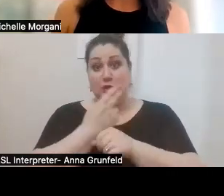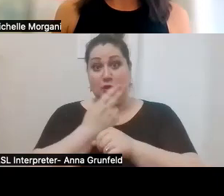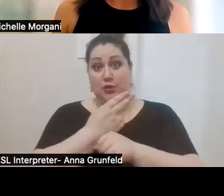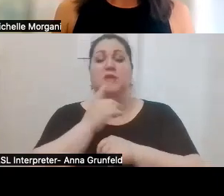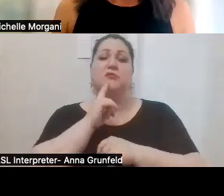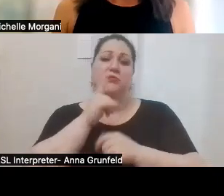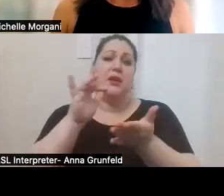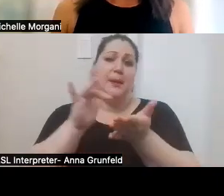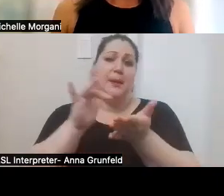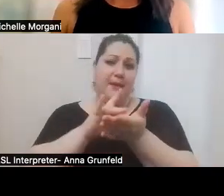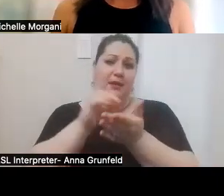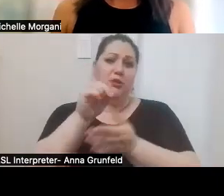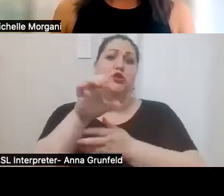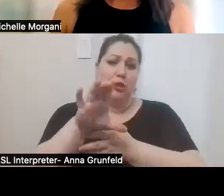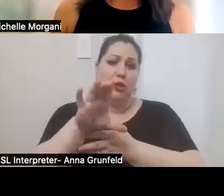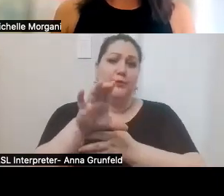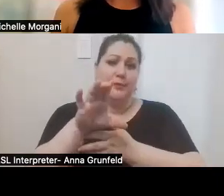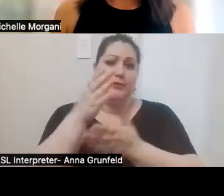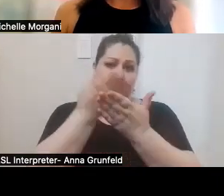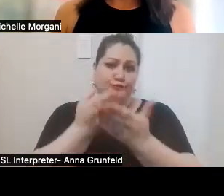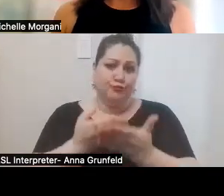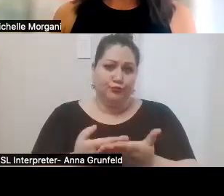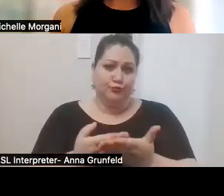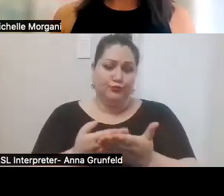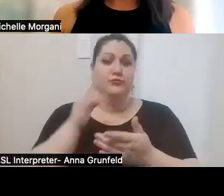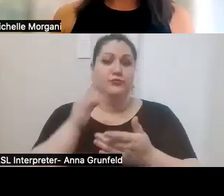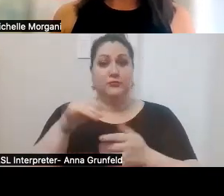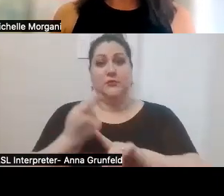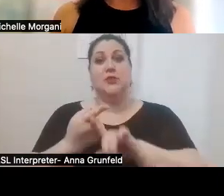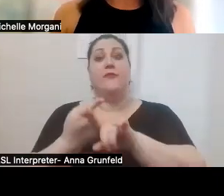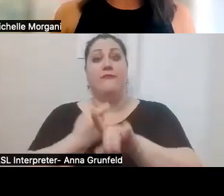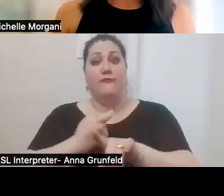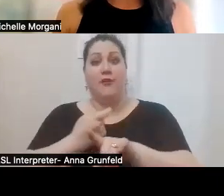This comes to us from those who are the experts in the disability.